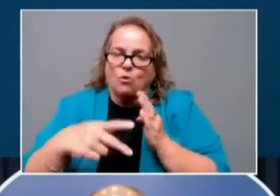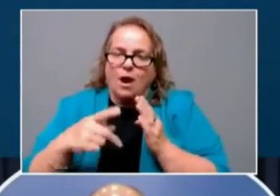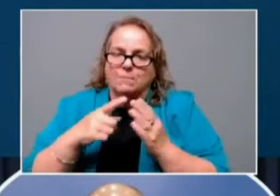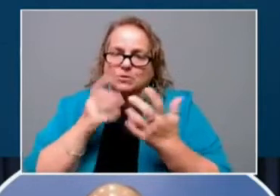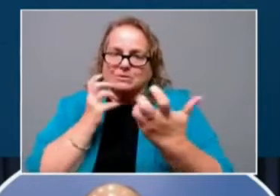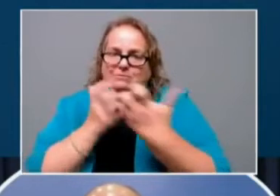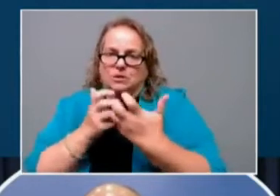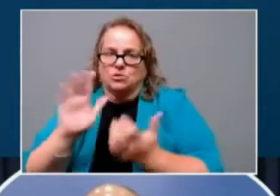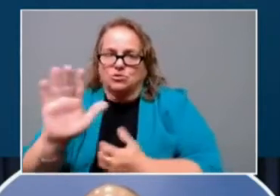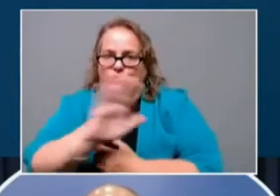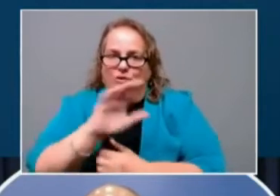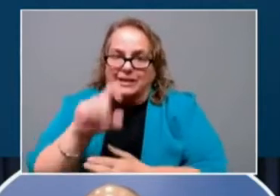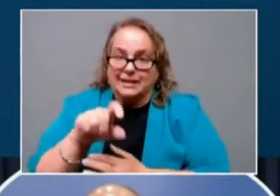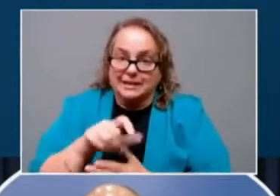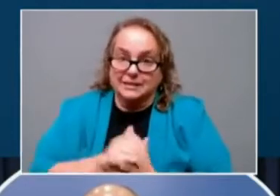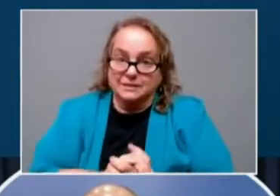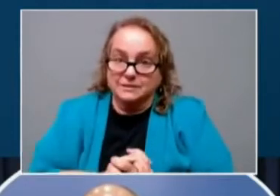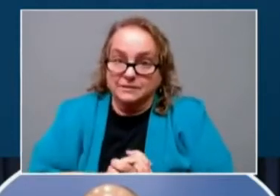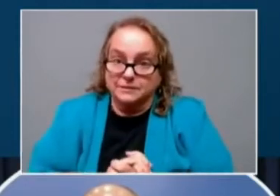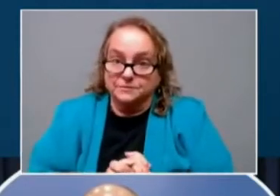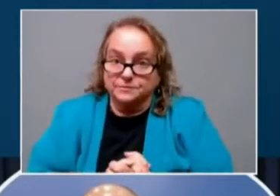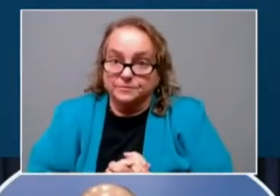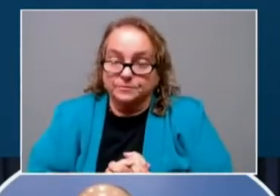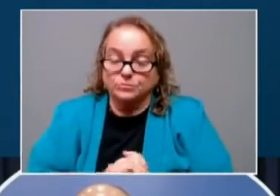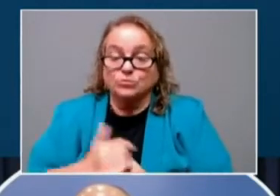have out there guidance but we're going to put together the guidance we have